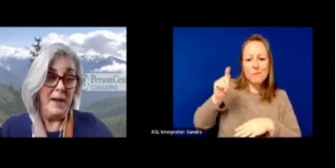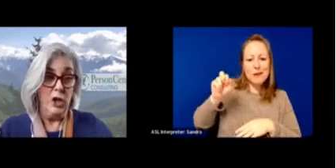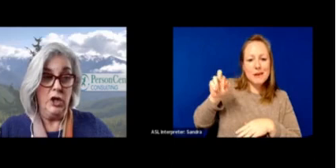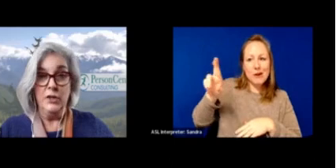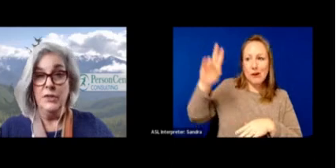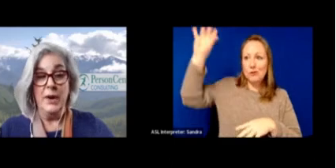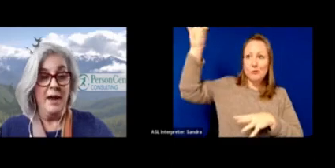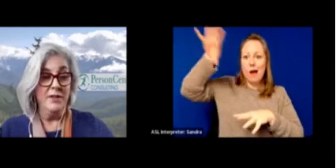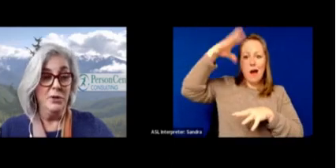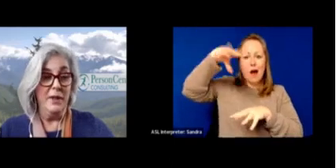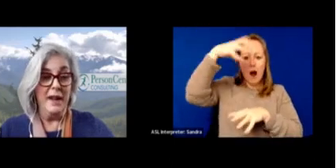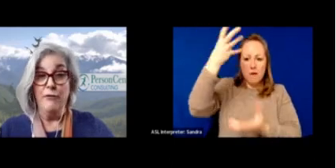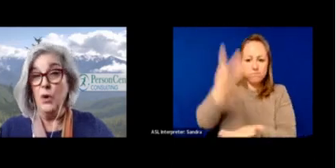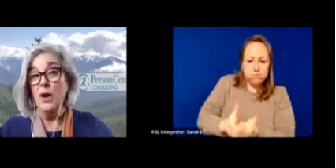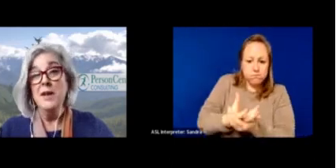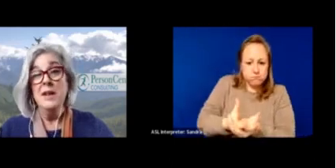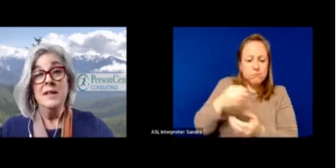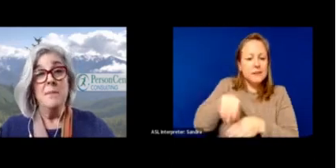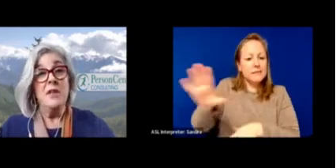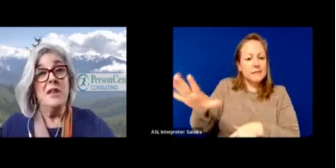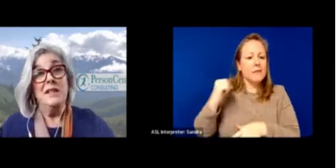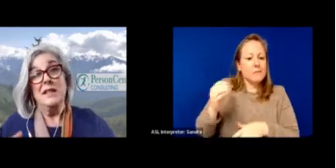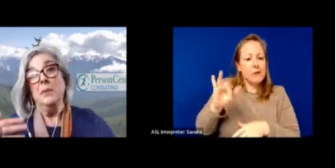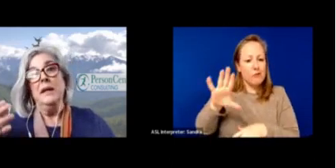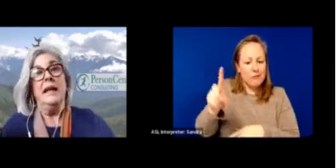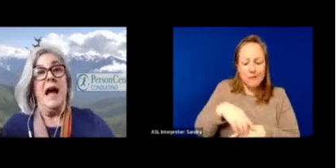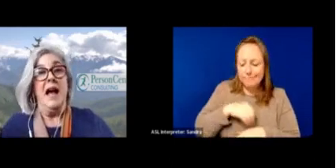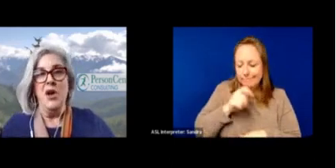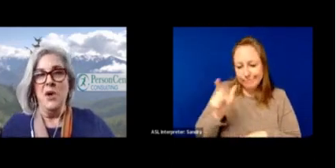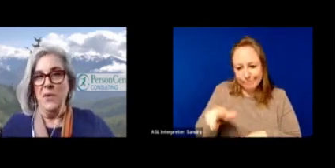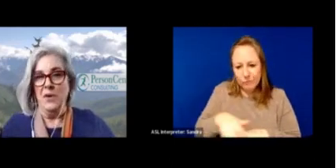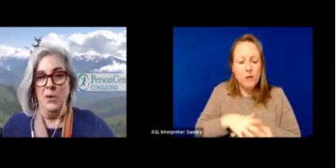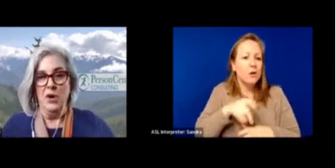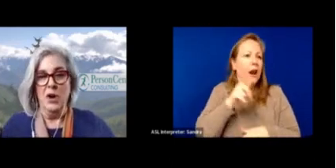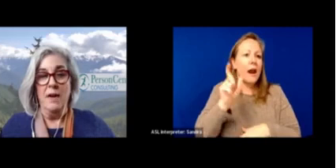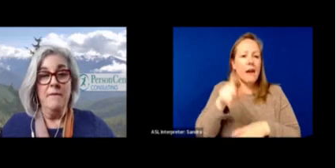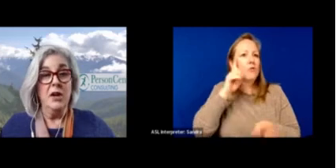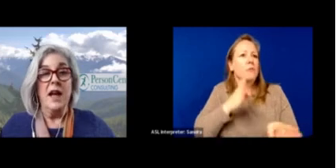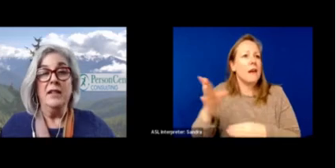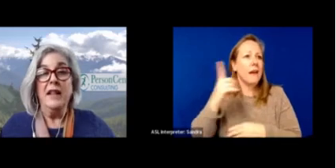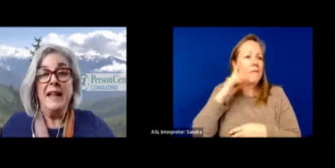have to plan for something that is completely unknown, or very unlikely to happen. These, it's